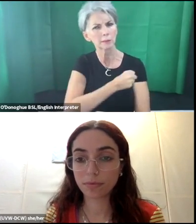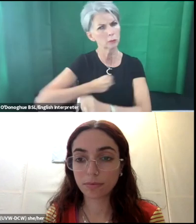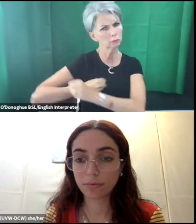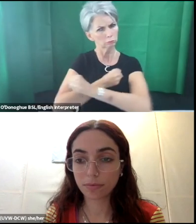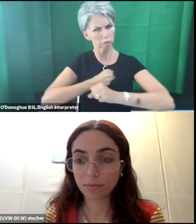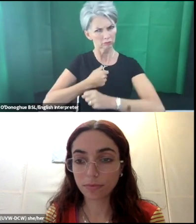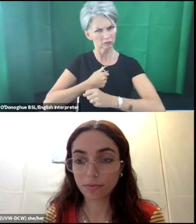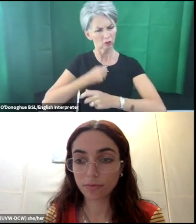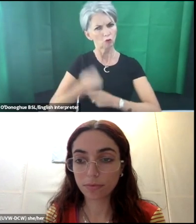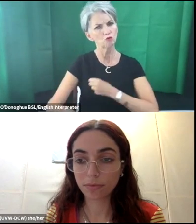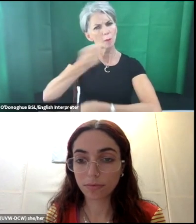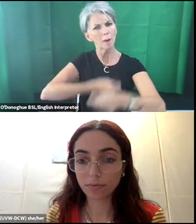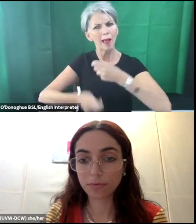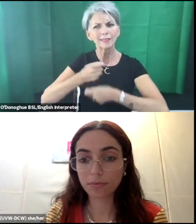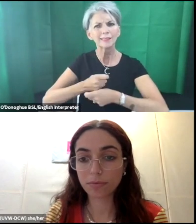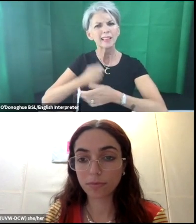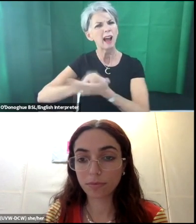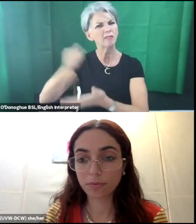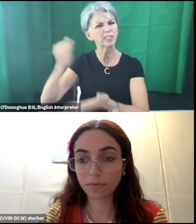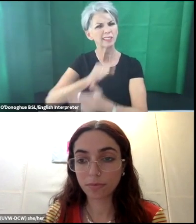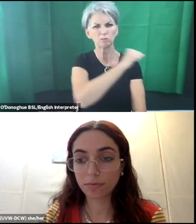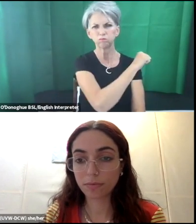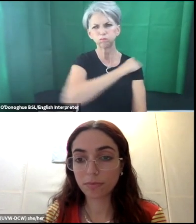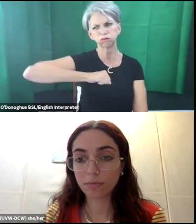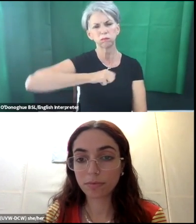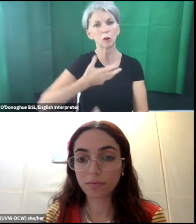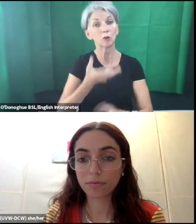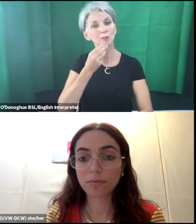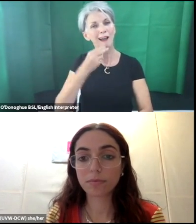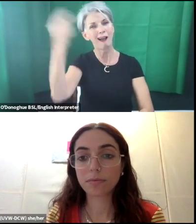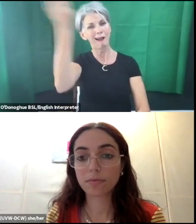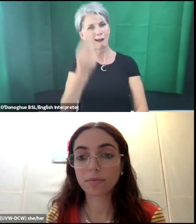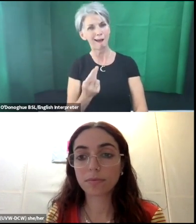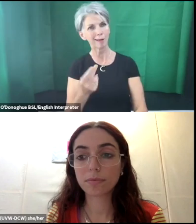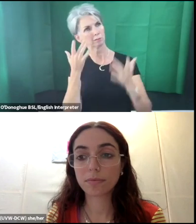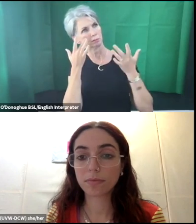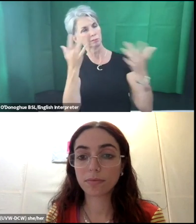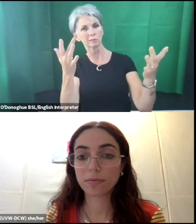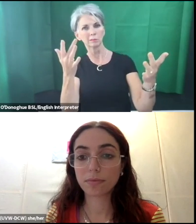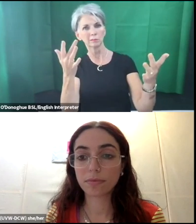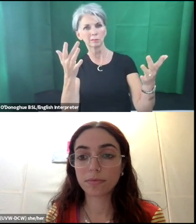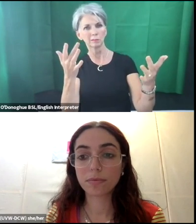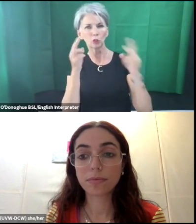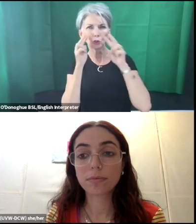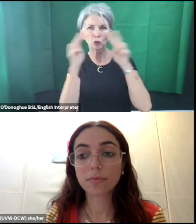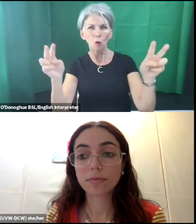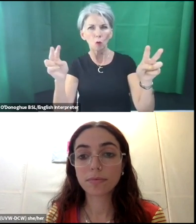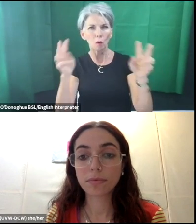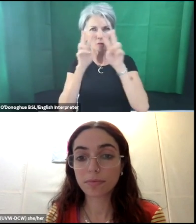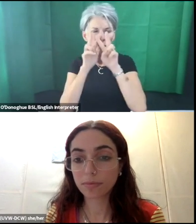advertising with art and increasing the visibility and the profile of the young